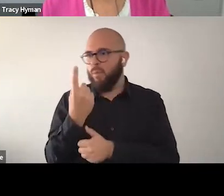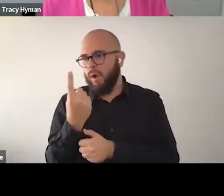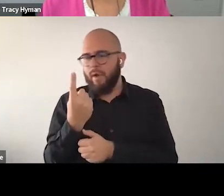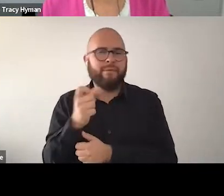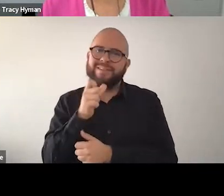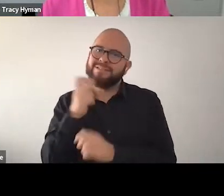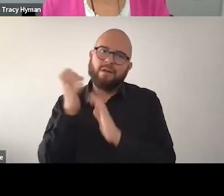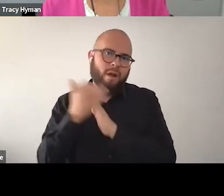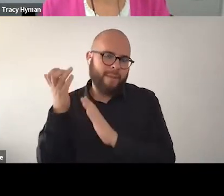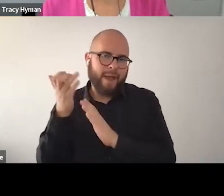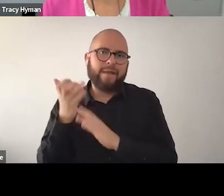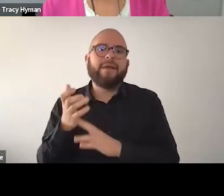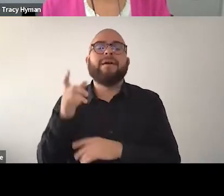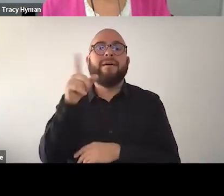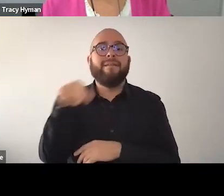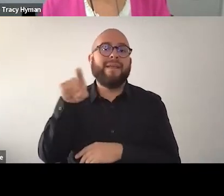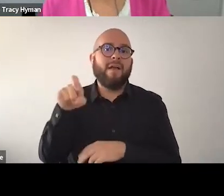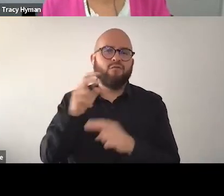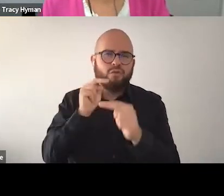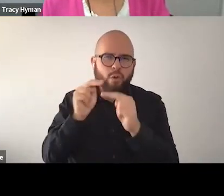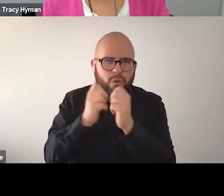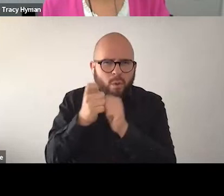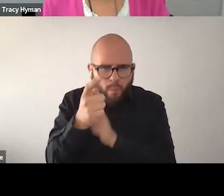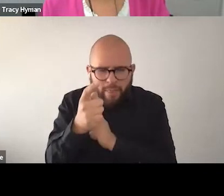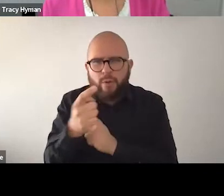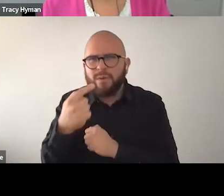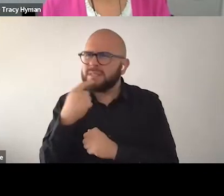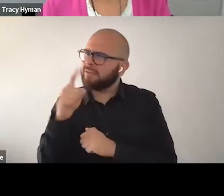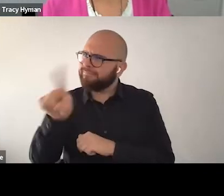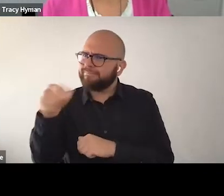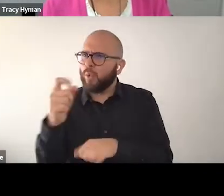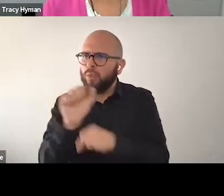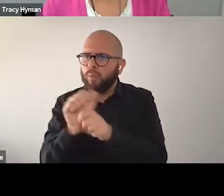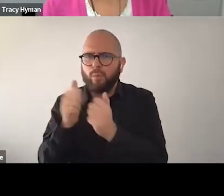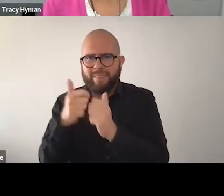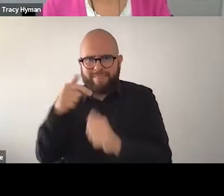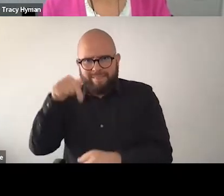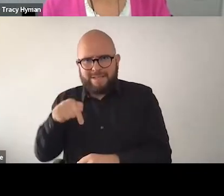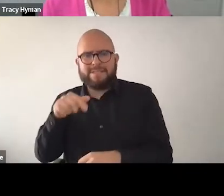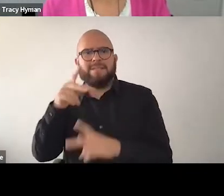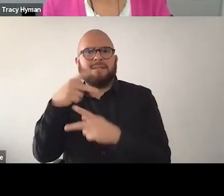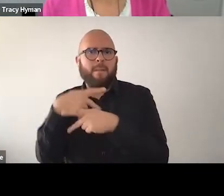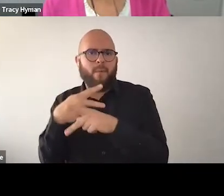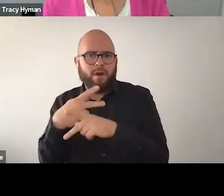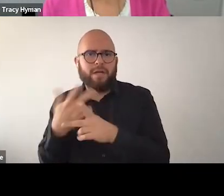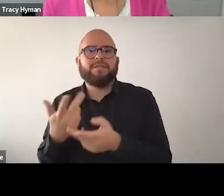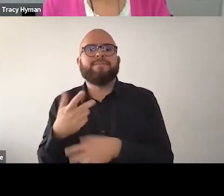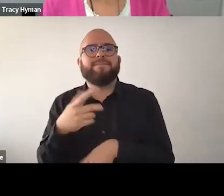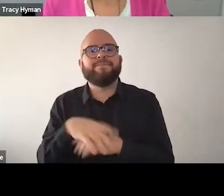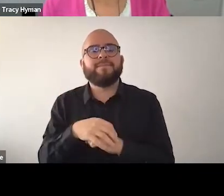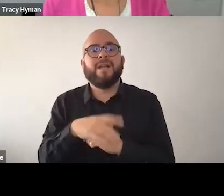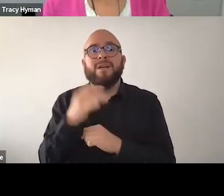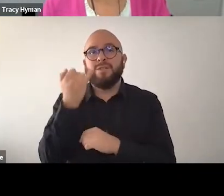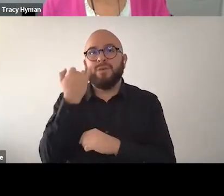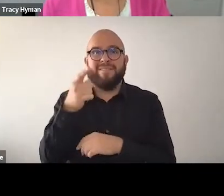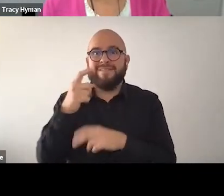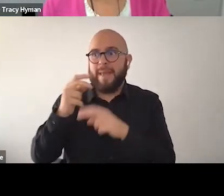for exclusivity, session applies but if they do bargain for exclusivity the holding fees do not apply.